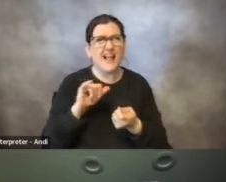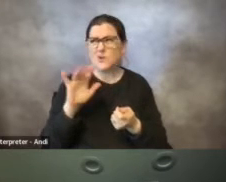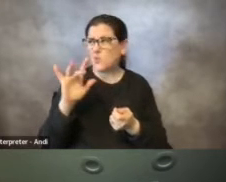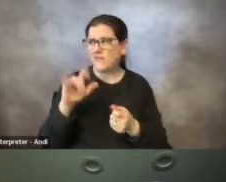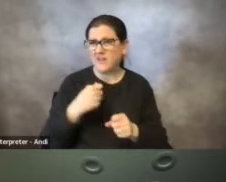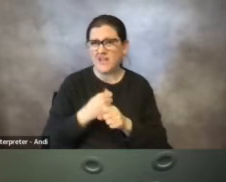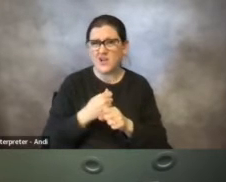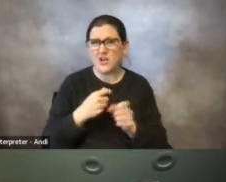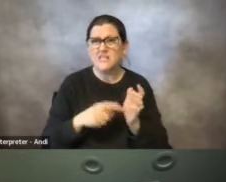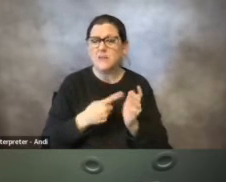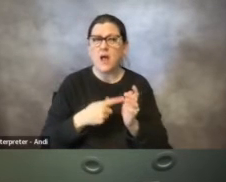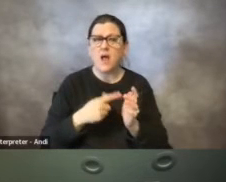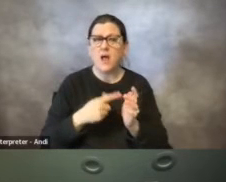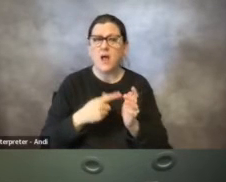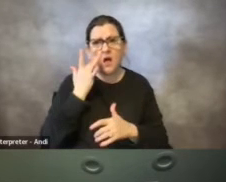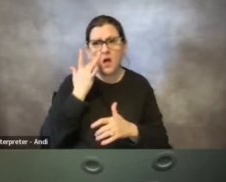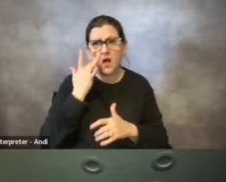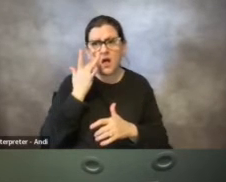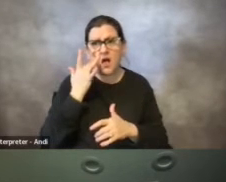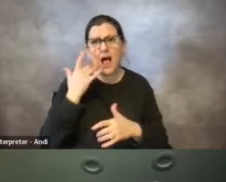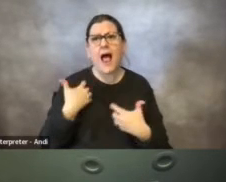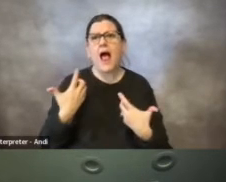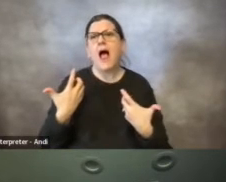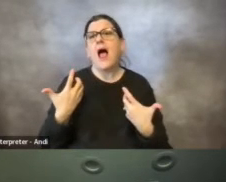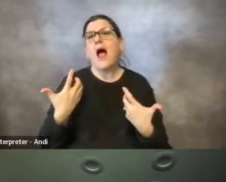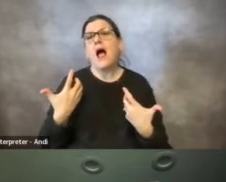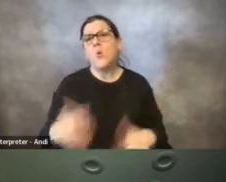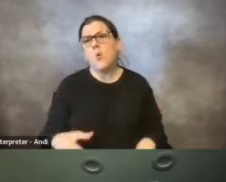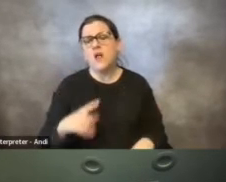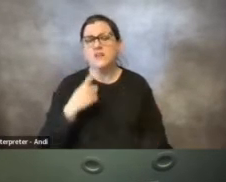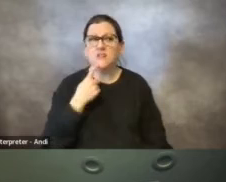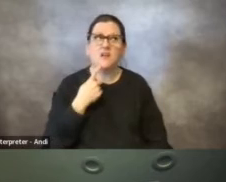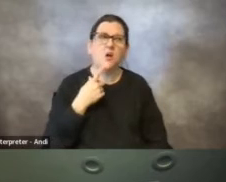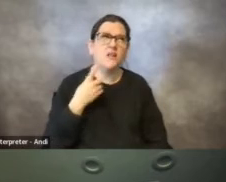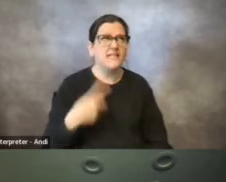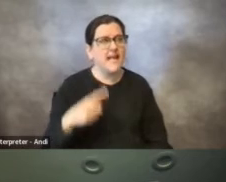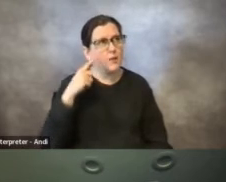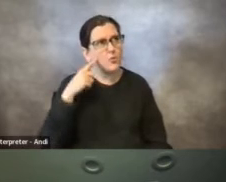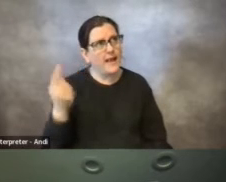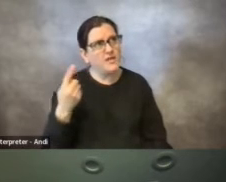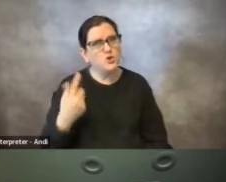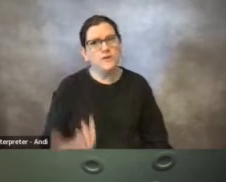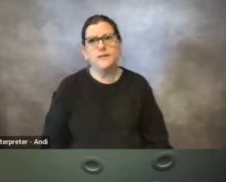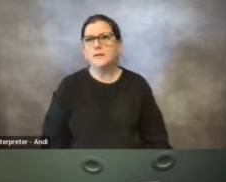oh, yeah, that damn brain injury, like, and maybe that's all me playing so my head, but it gets tiring. And sometimes